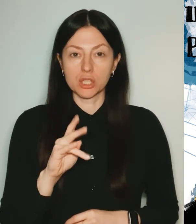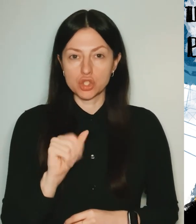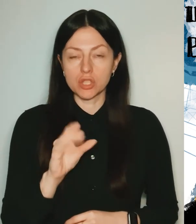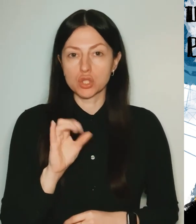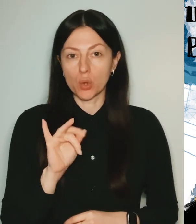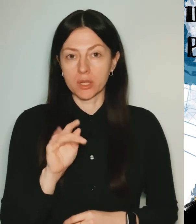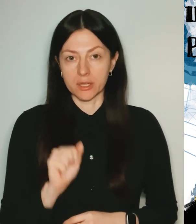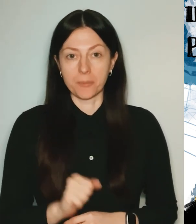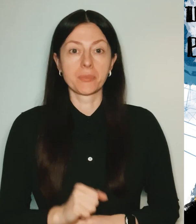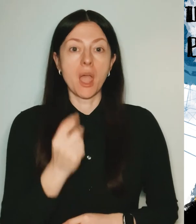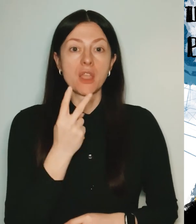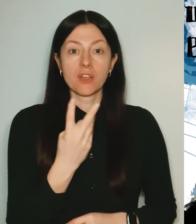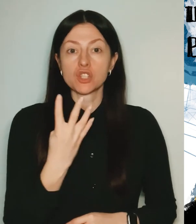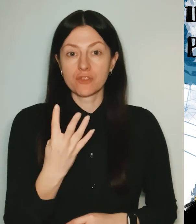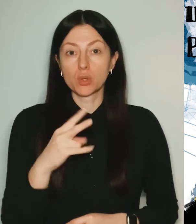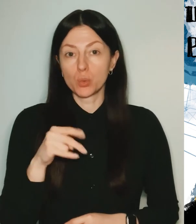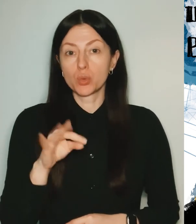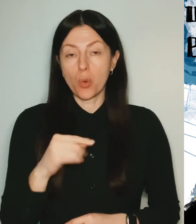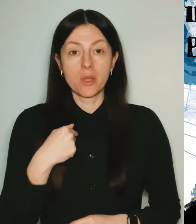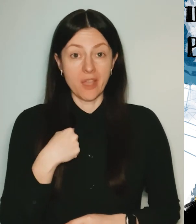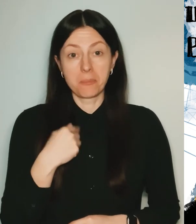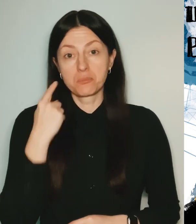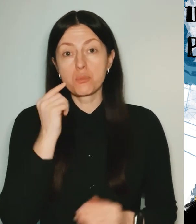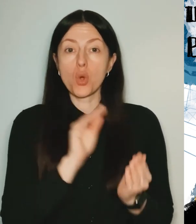On February 24, I overslept the war.